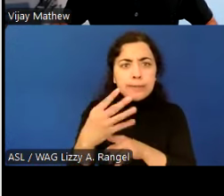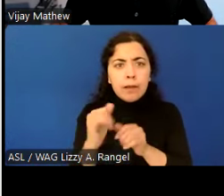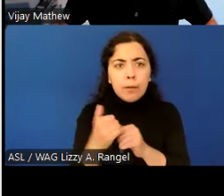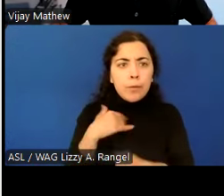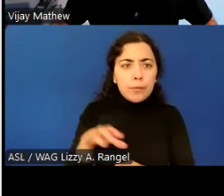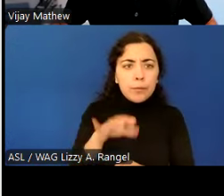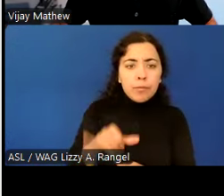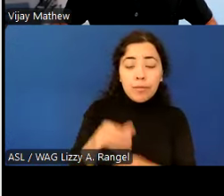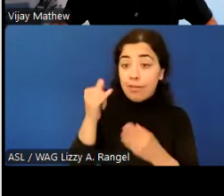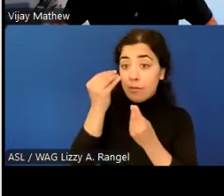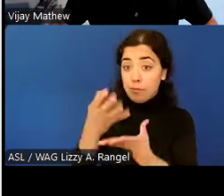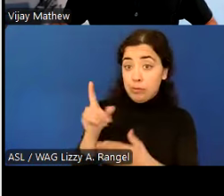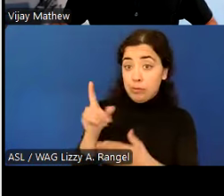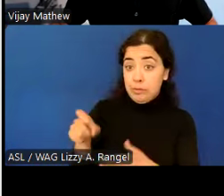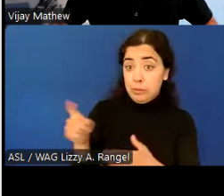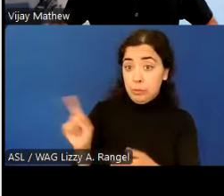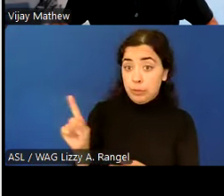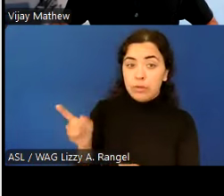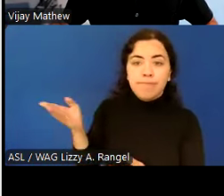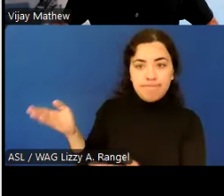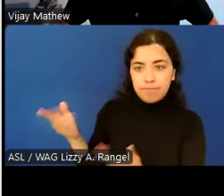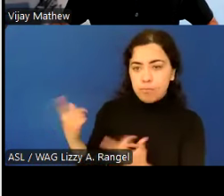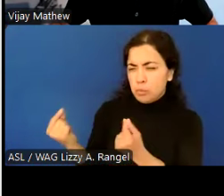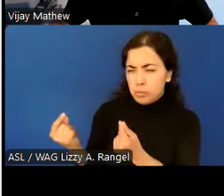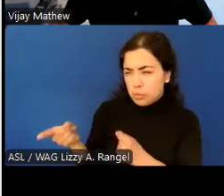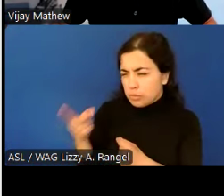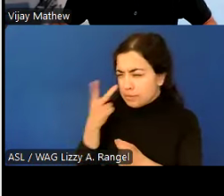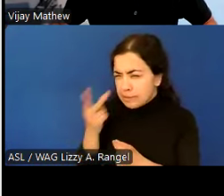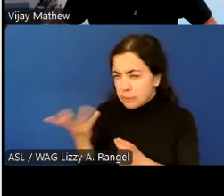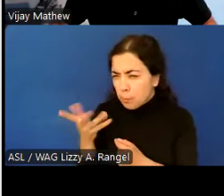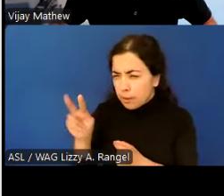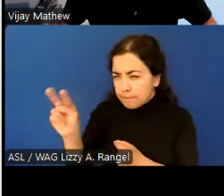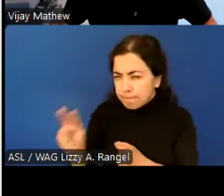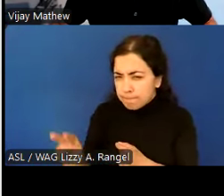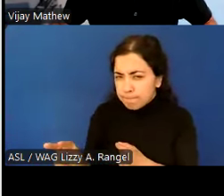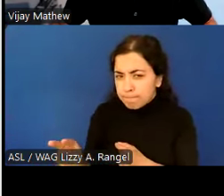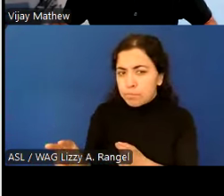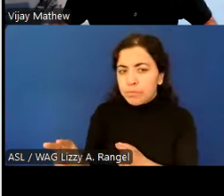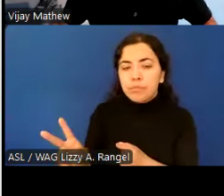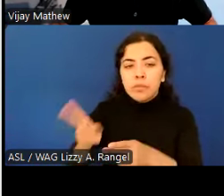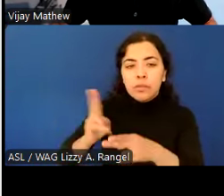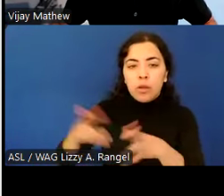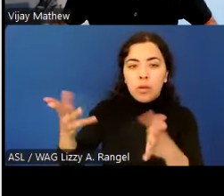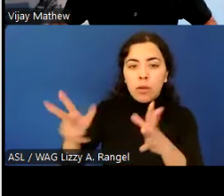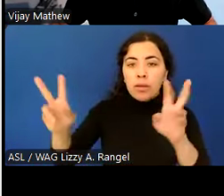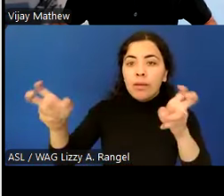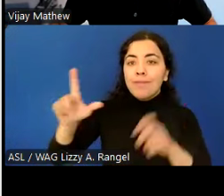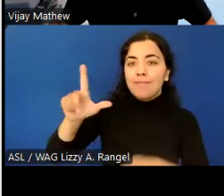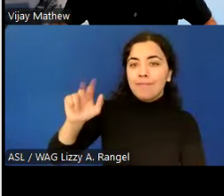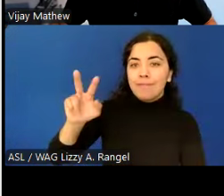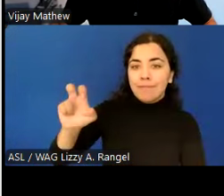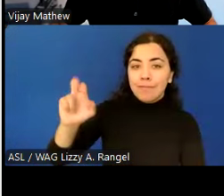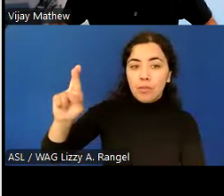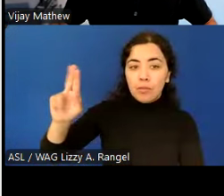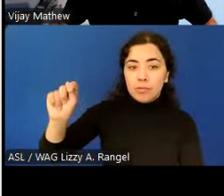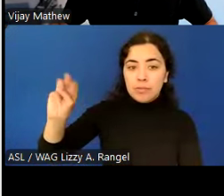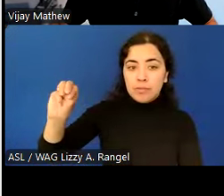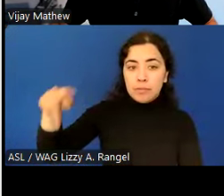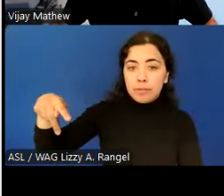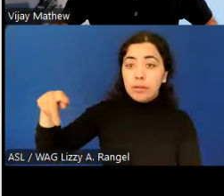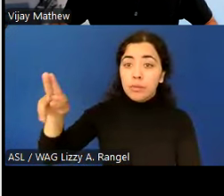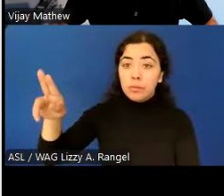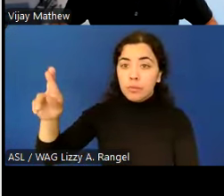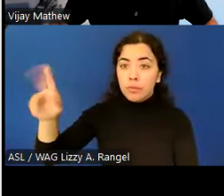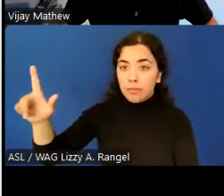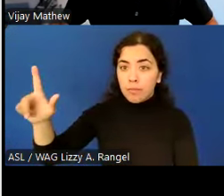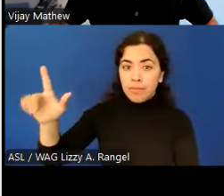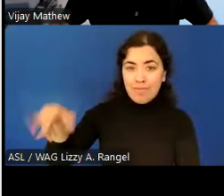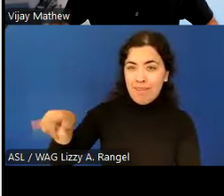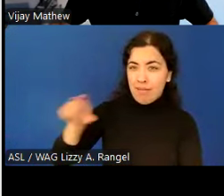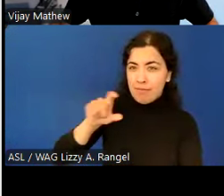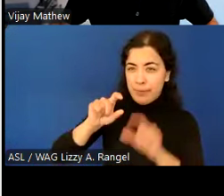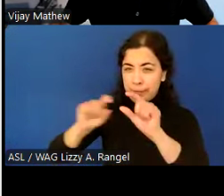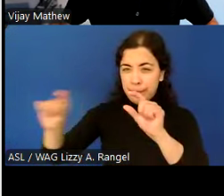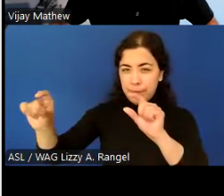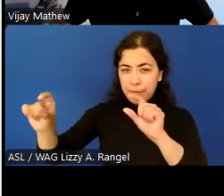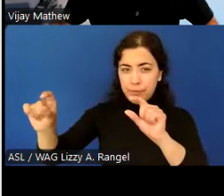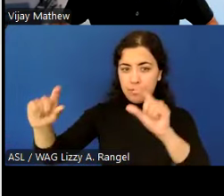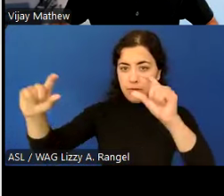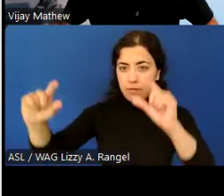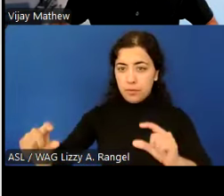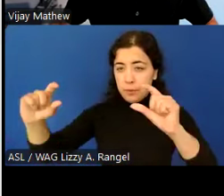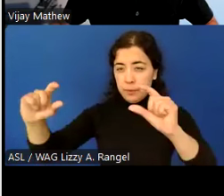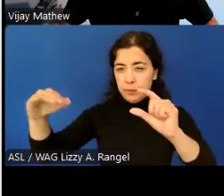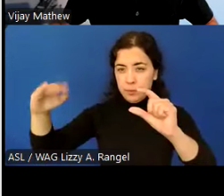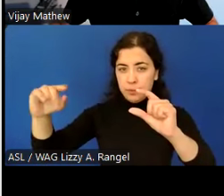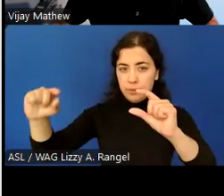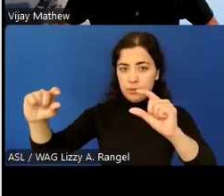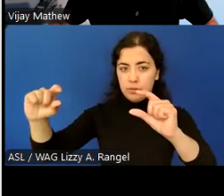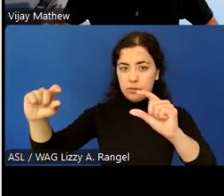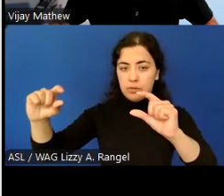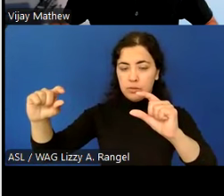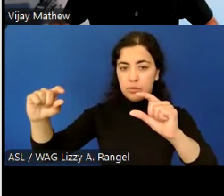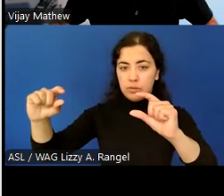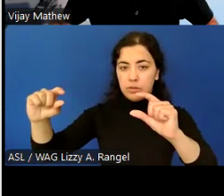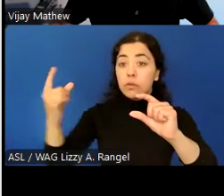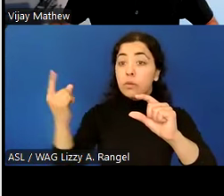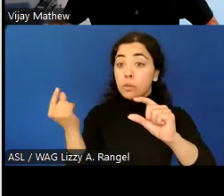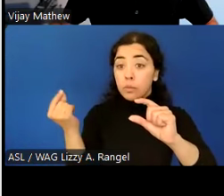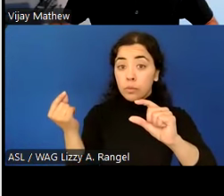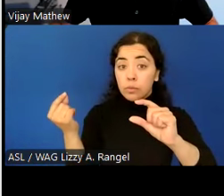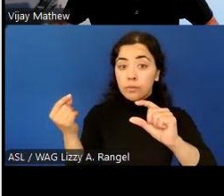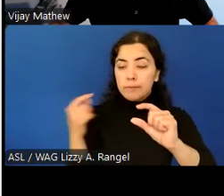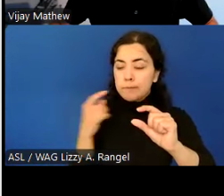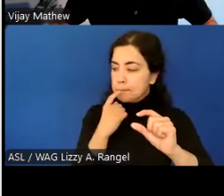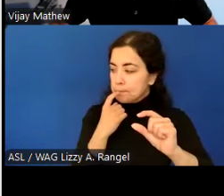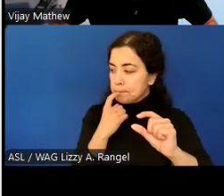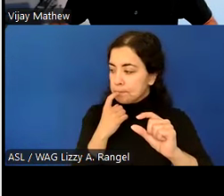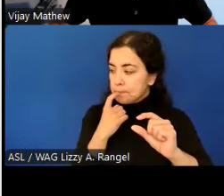do here is -- what we see here is what's called a live RTMP URL. What I'm going to do is what I've